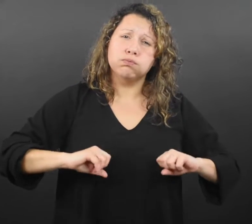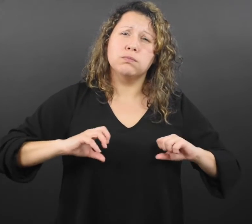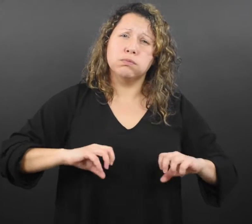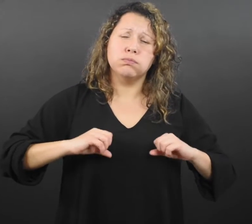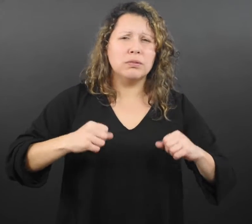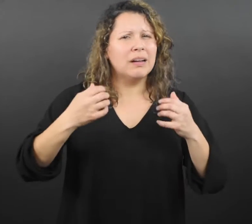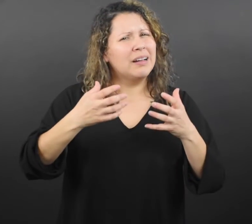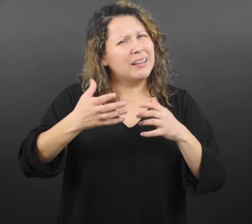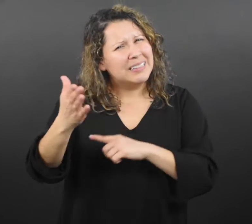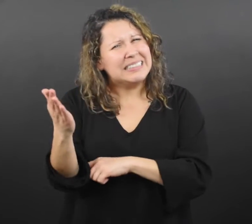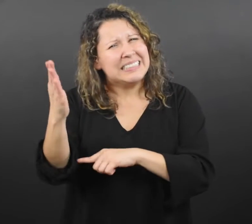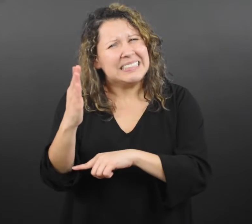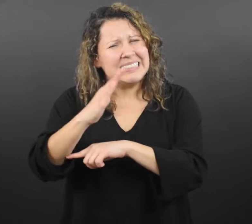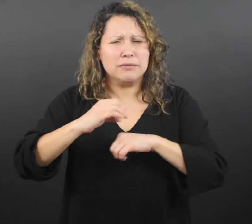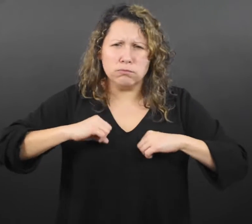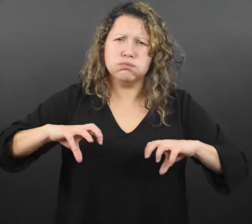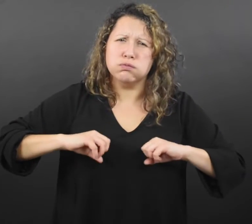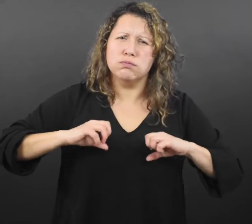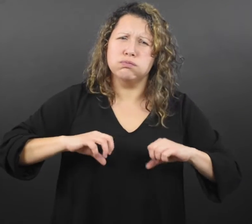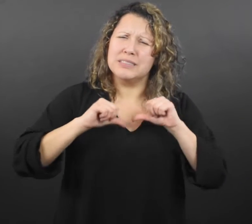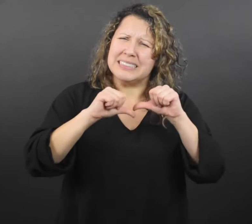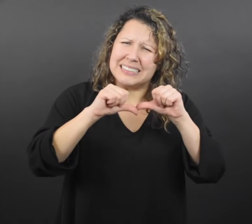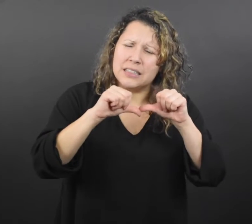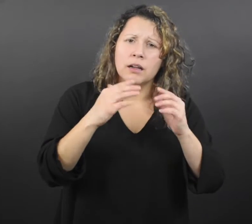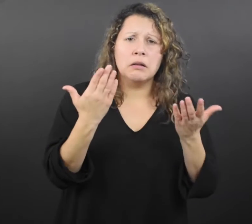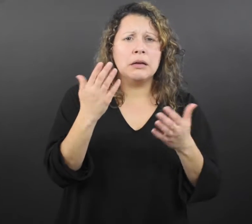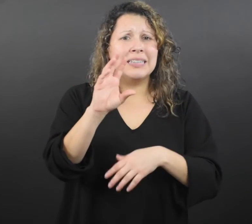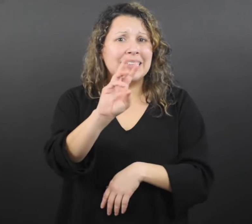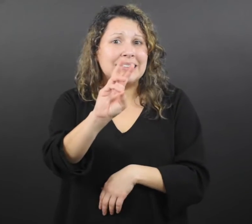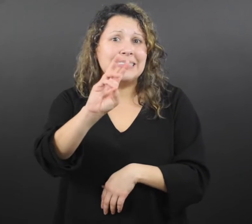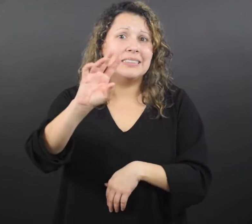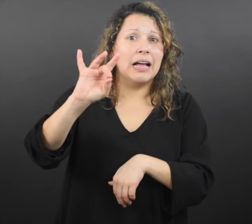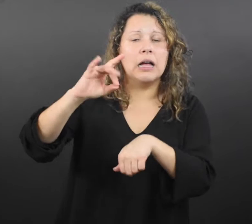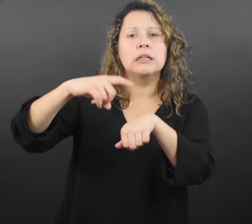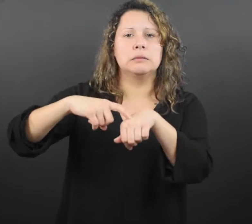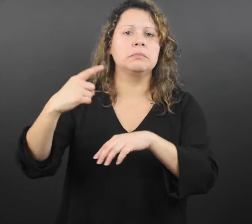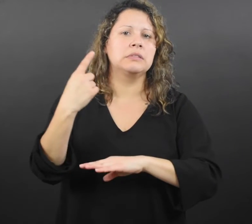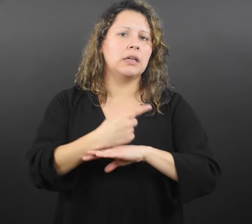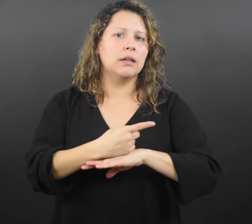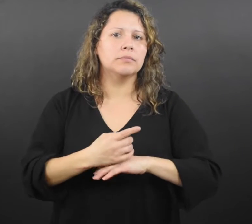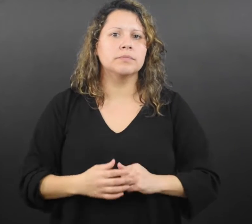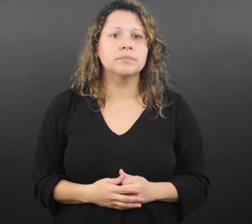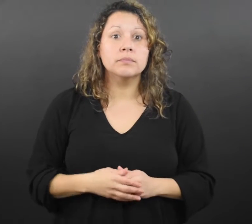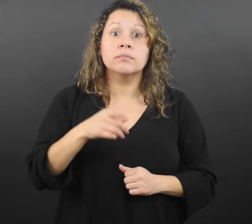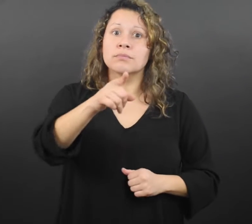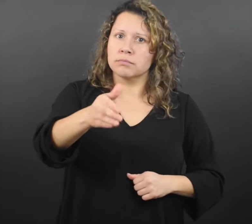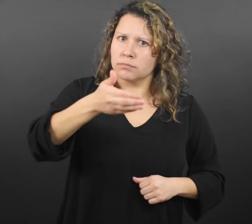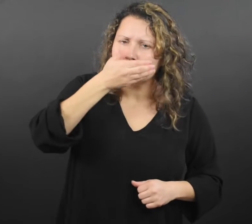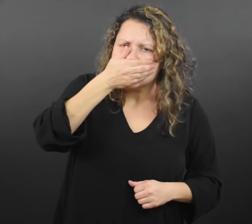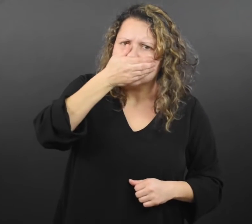● Express your breast milk as many times as your baby eats, or at least six to eight times